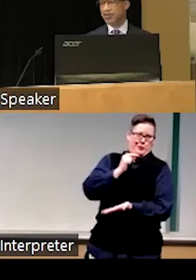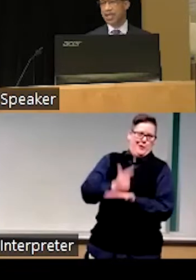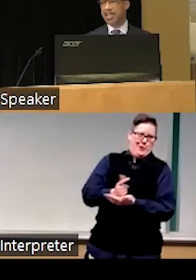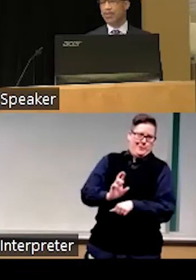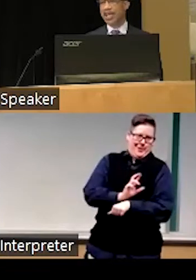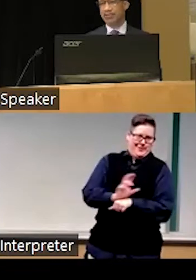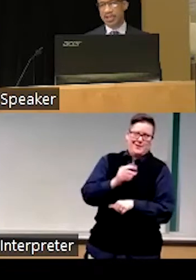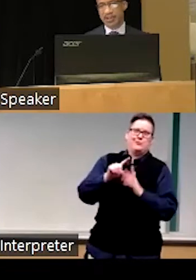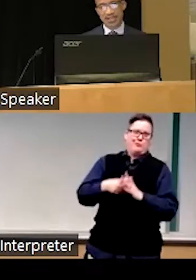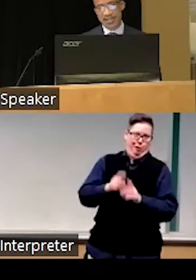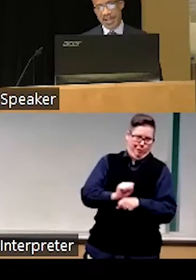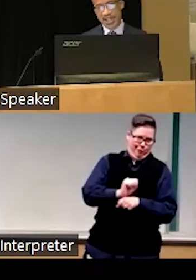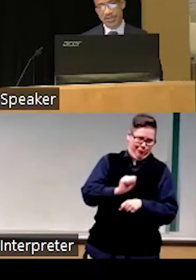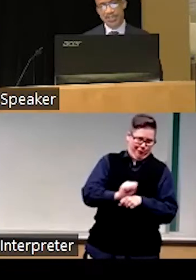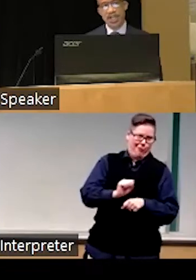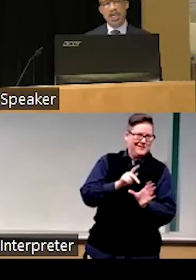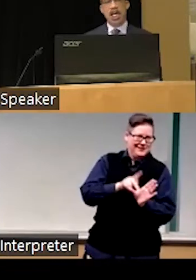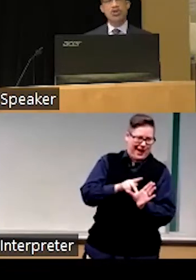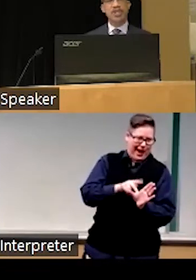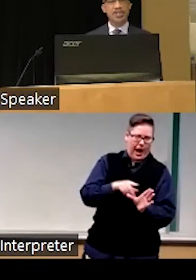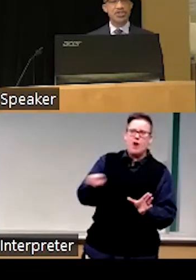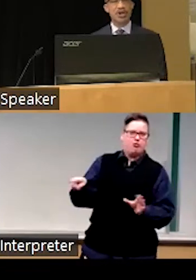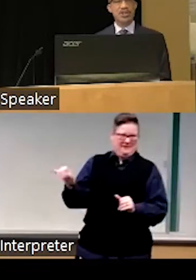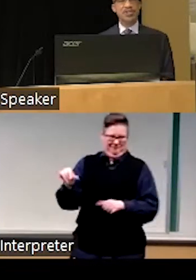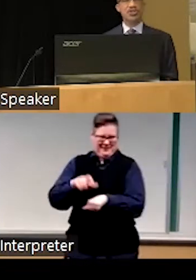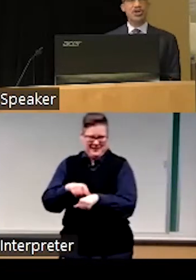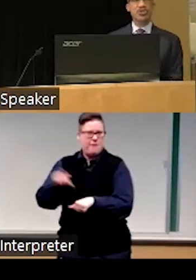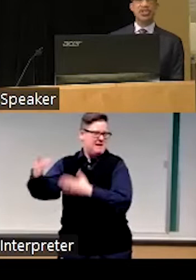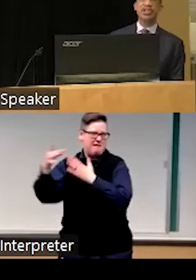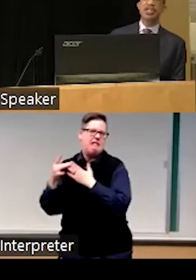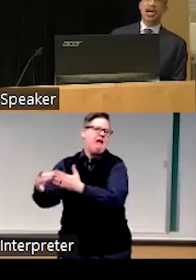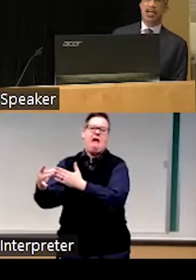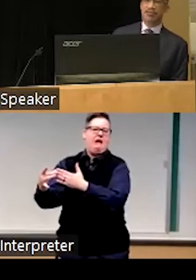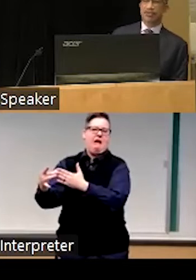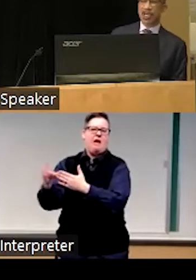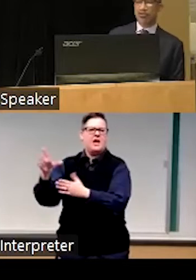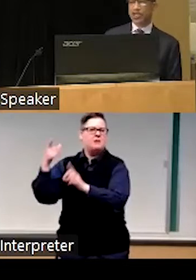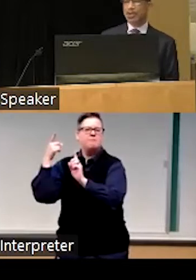and beginning my career as a psychiatrist uh who led the charge in this notion of recovery